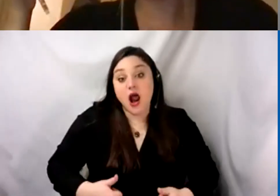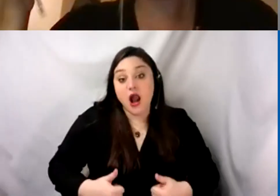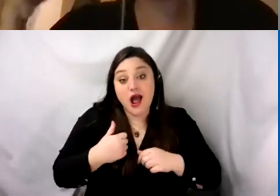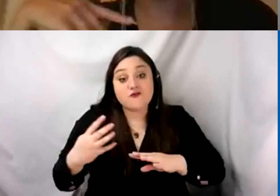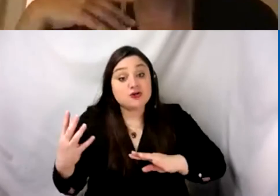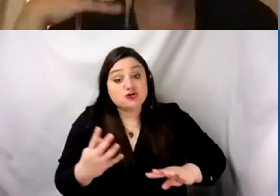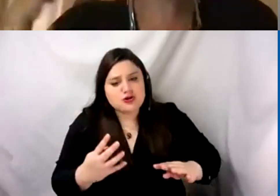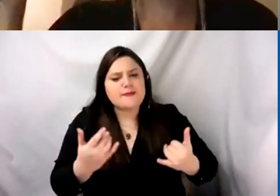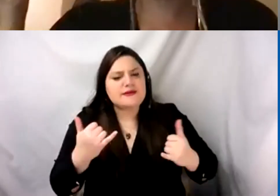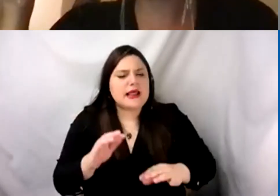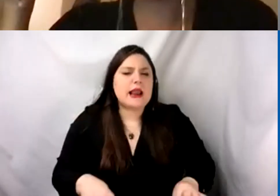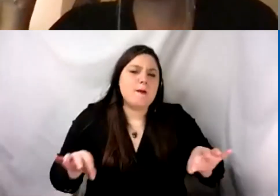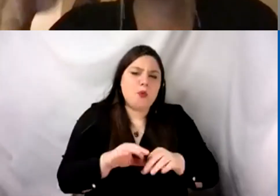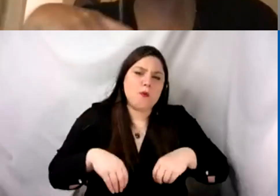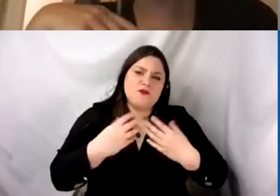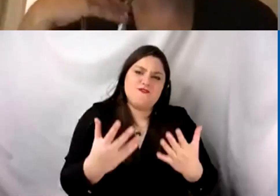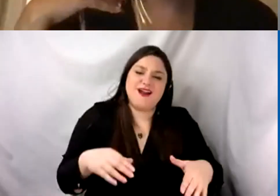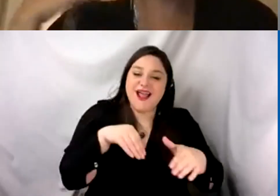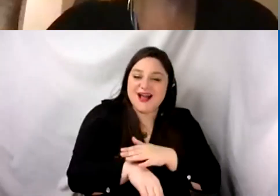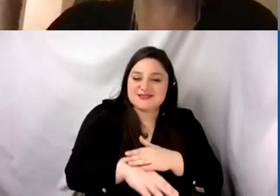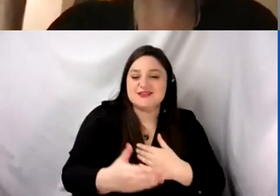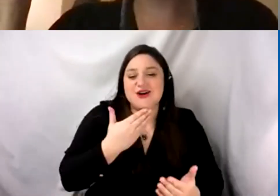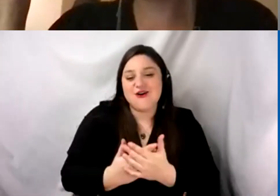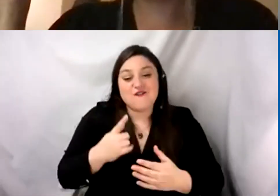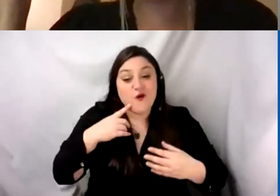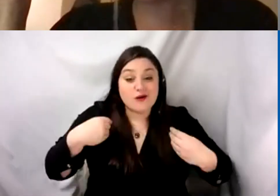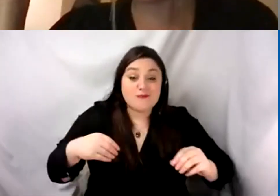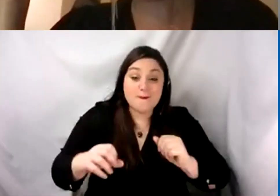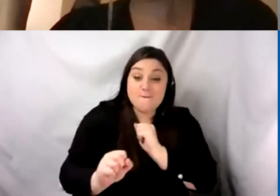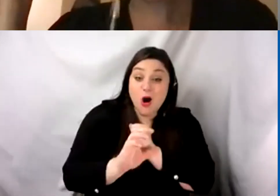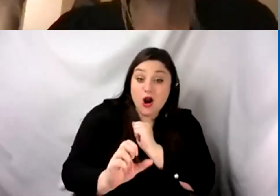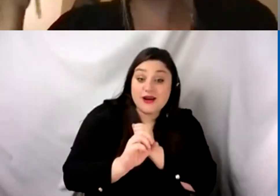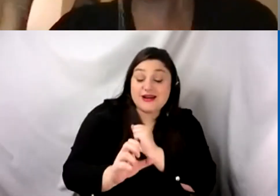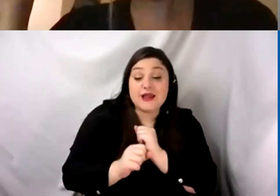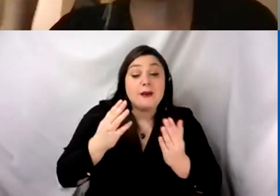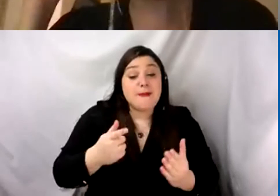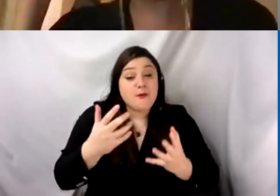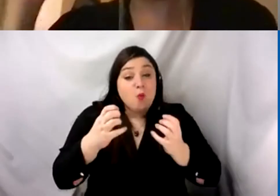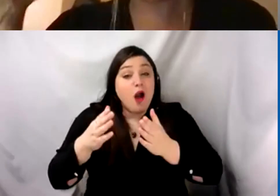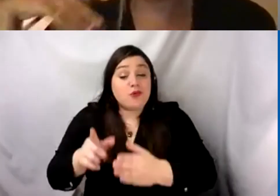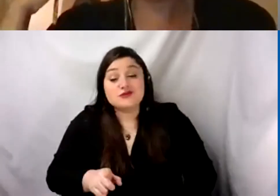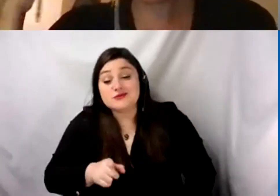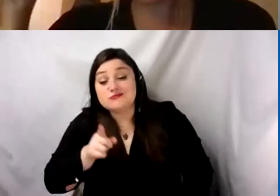access. Is a good marketing tool. Maybe you want someone in Buenos Aires to see what you're doing in New York. Put it on YouTube. But should